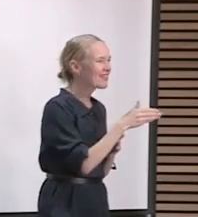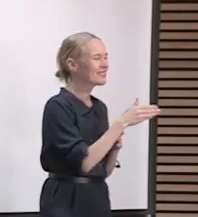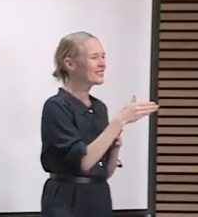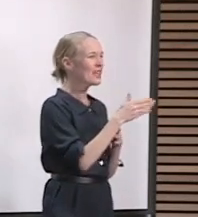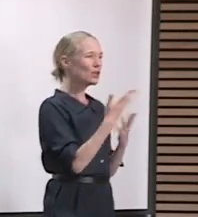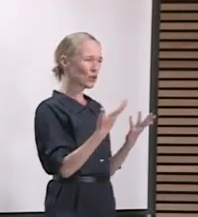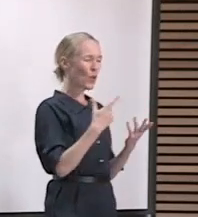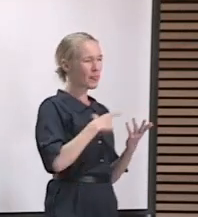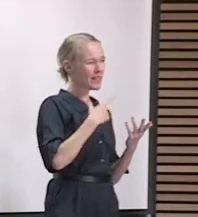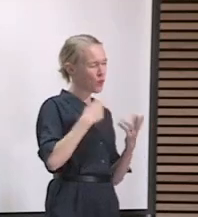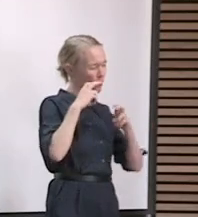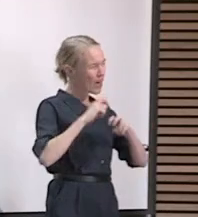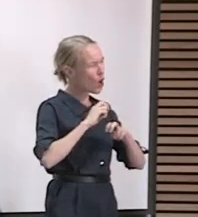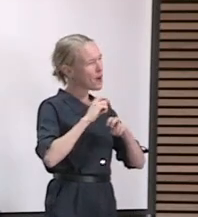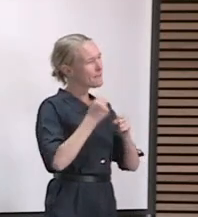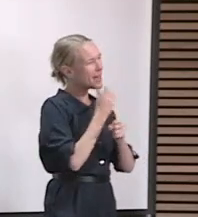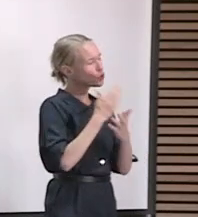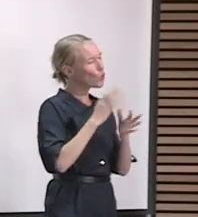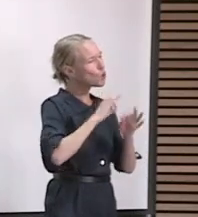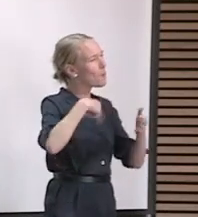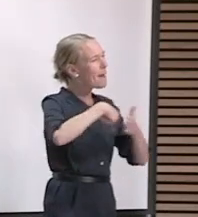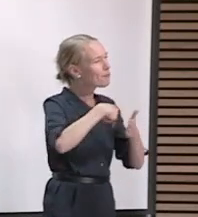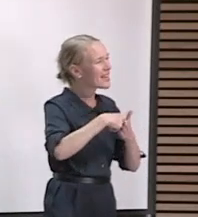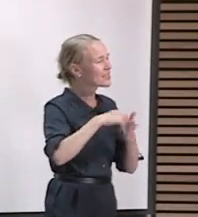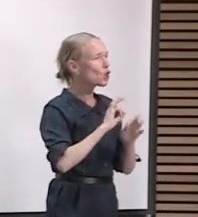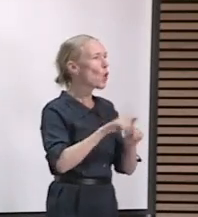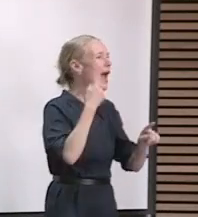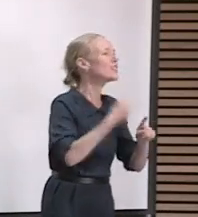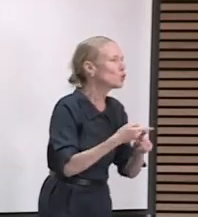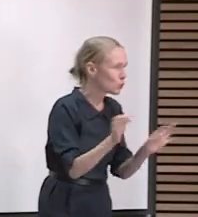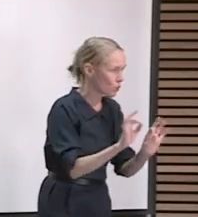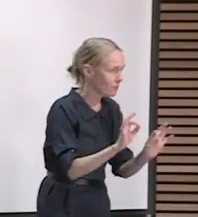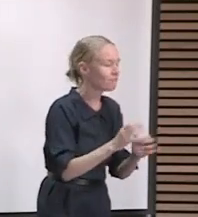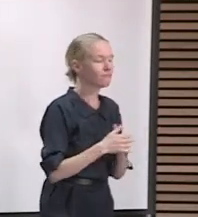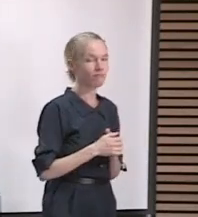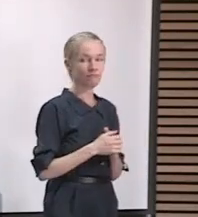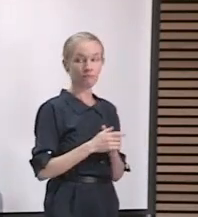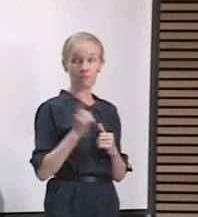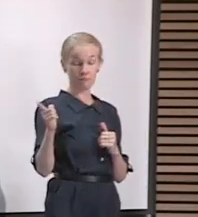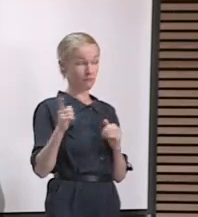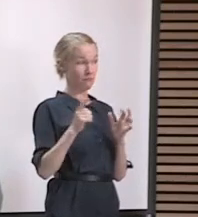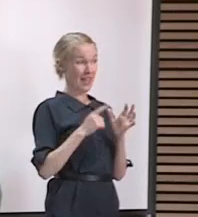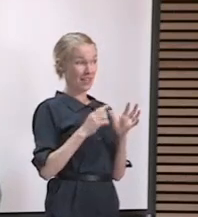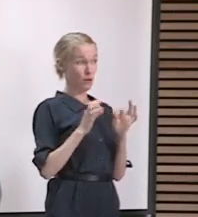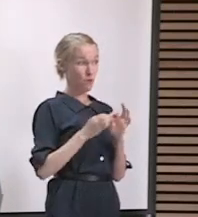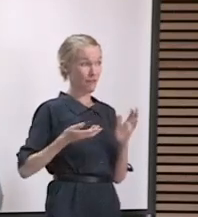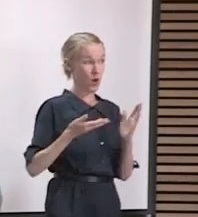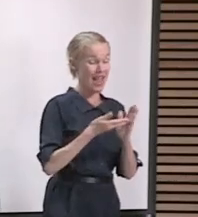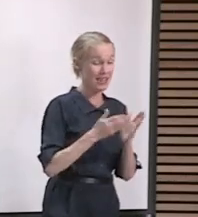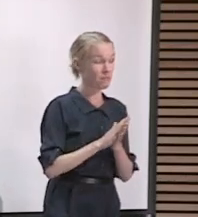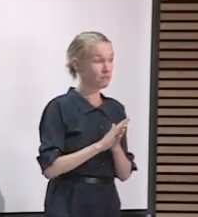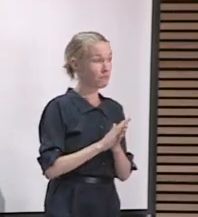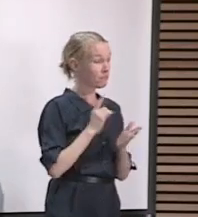the committee will be able to